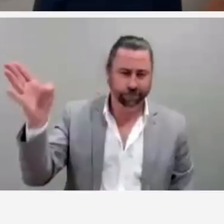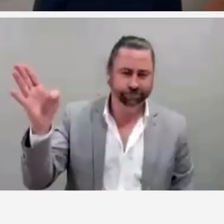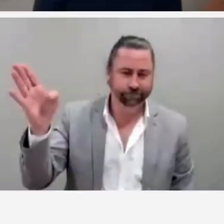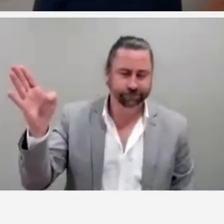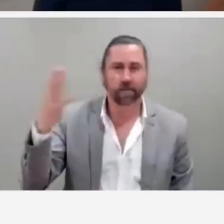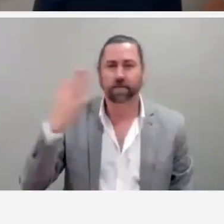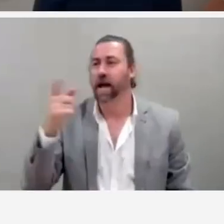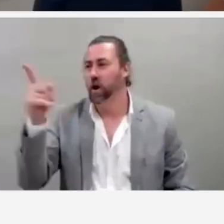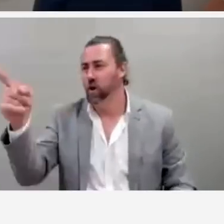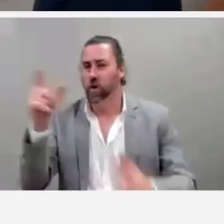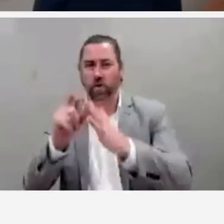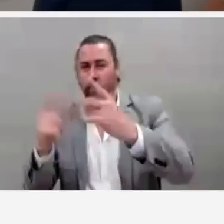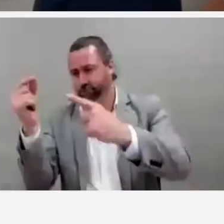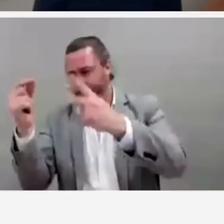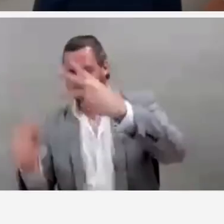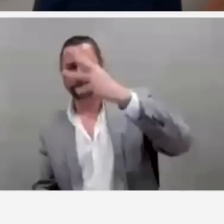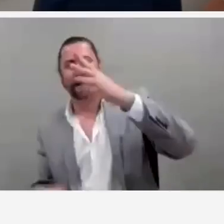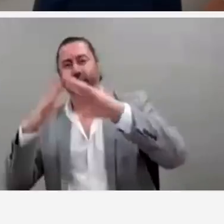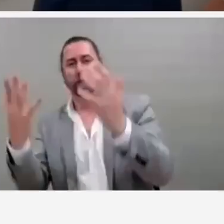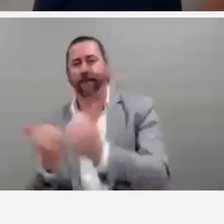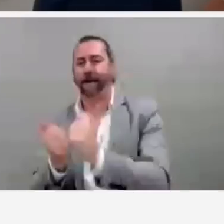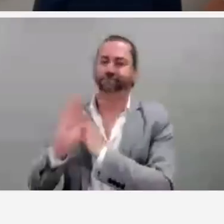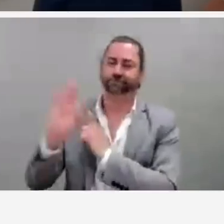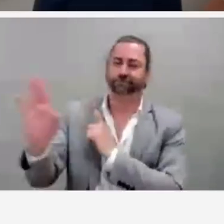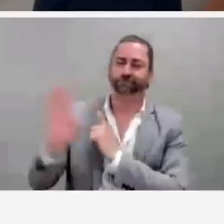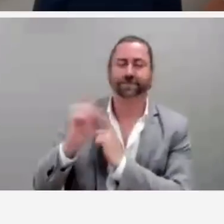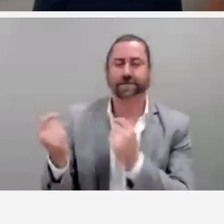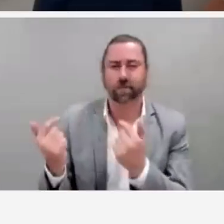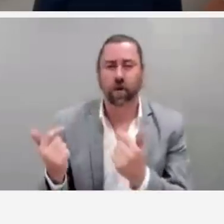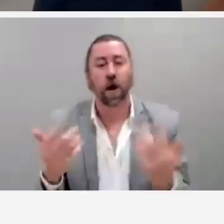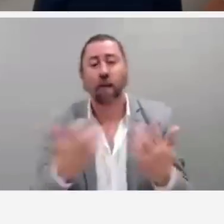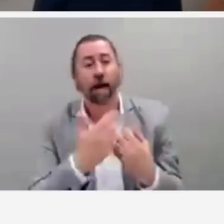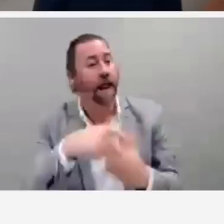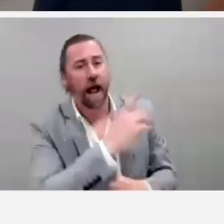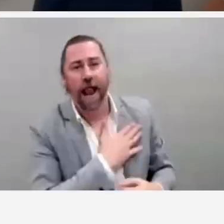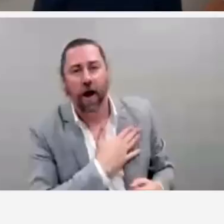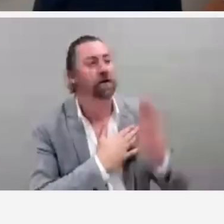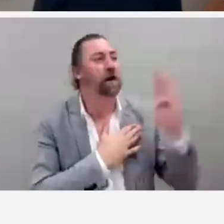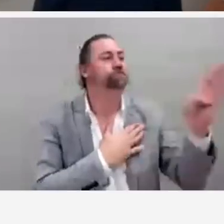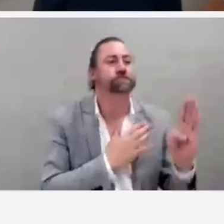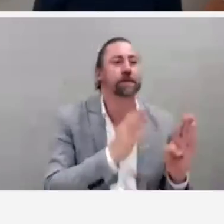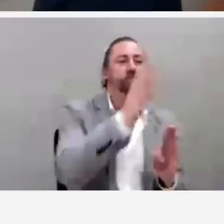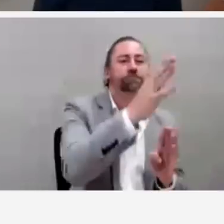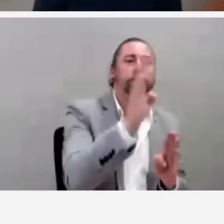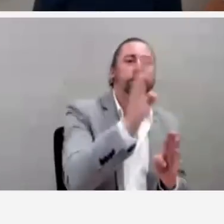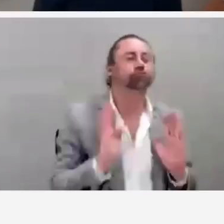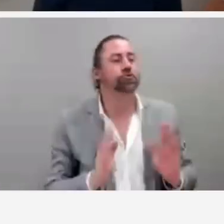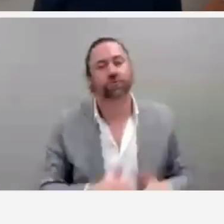'I want you to take care of everything for me' and a lot of consumers do that today. But we do know that there's a group of people who are